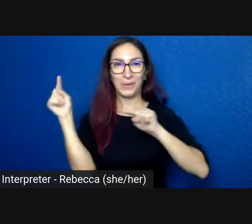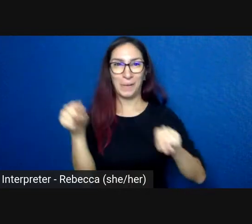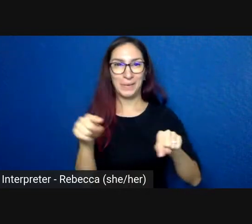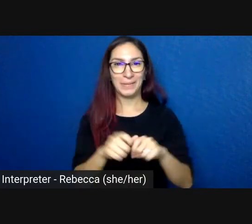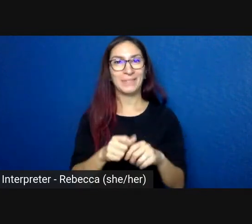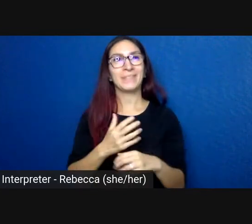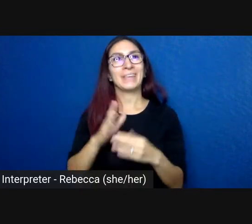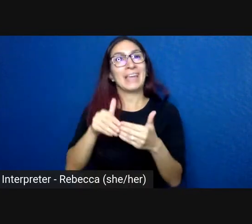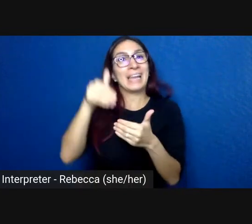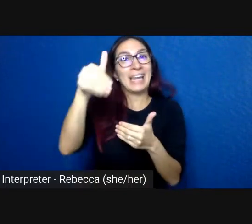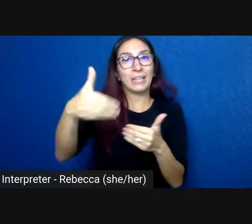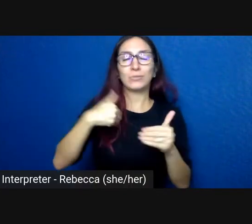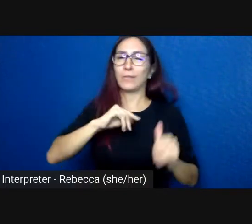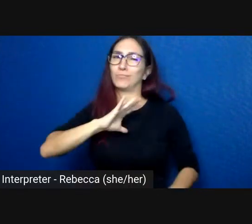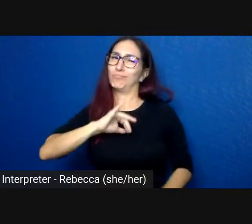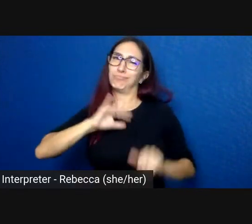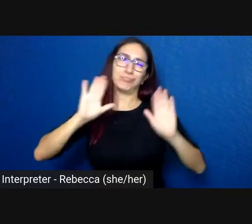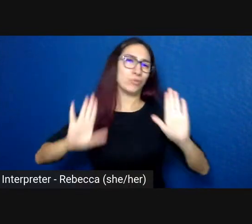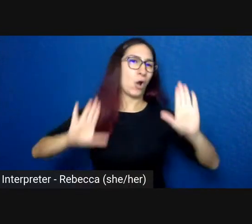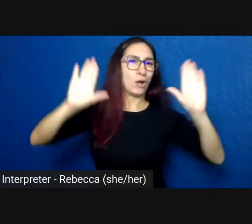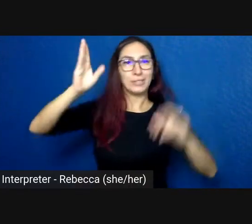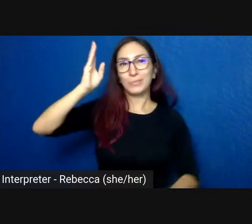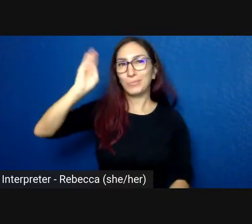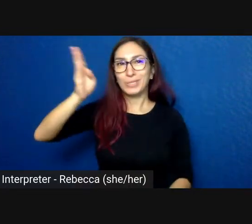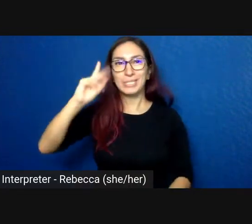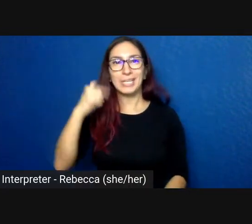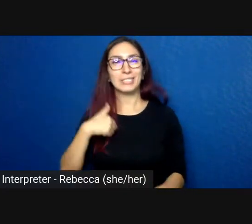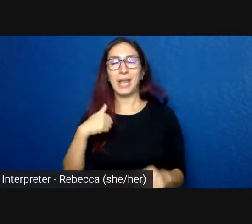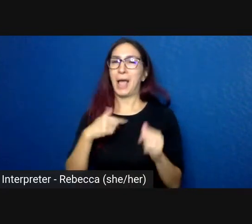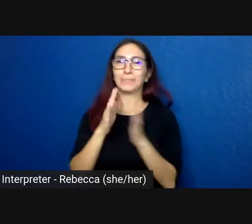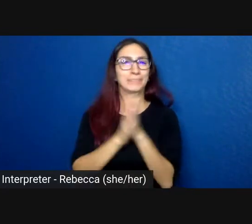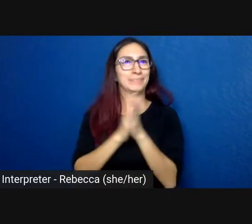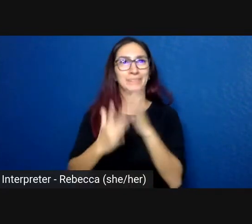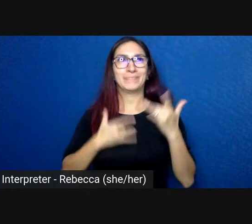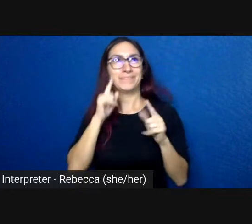that I am very excited for. Boost Up Conversions With Accessible E-commerce.